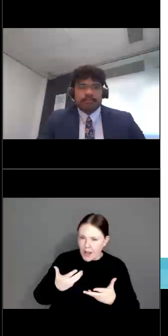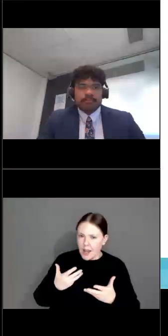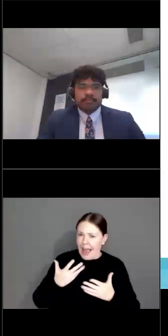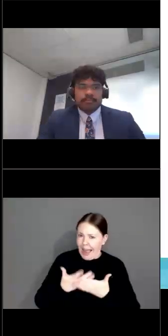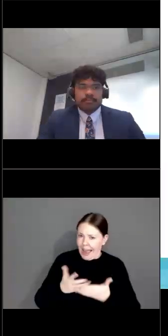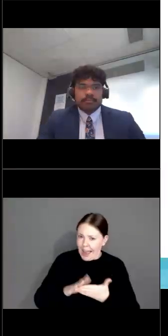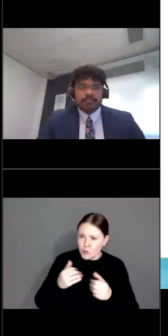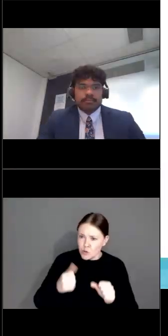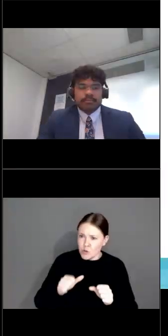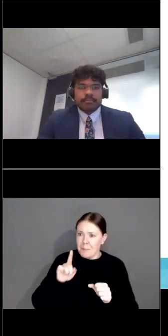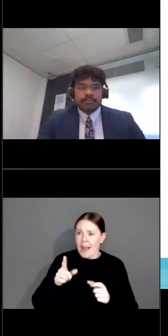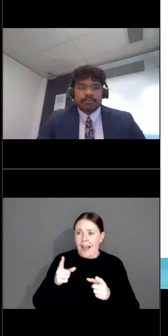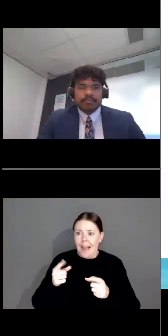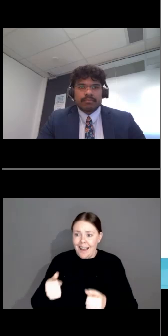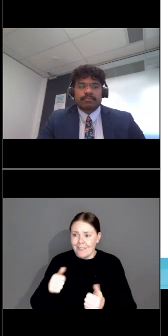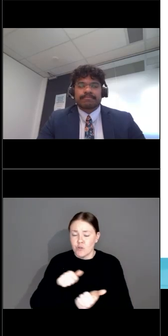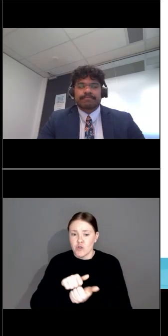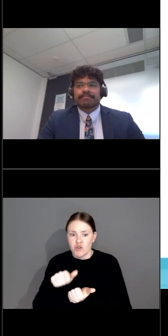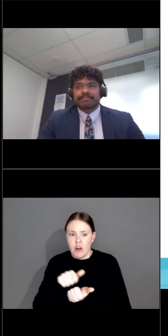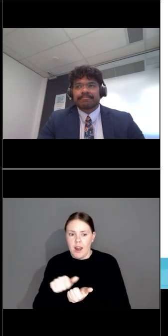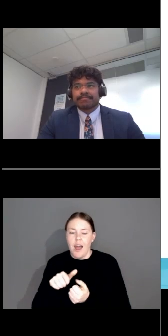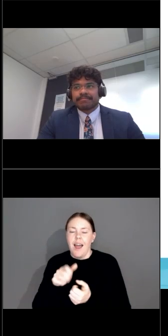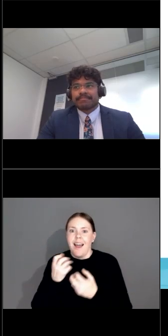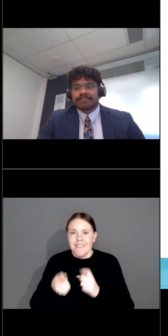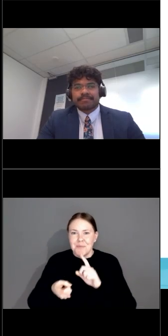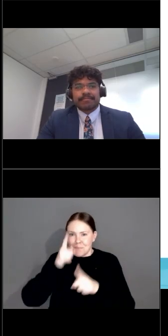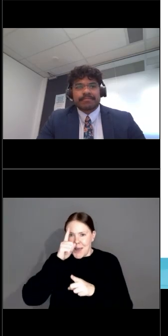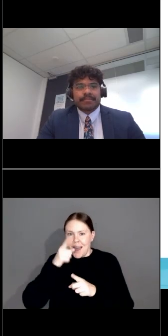website's not going to teach you how to use it you're going to have to come to training and